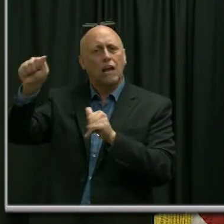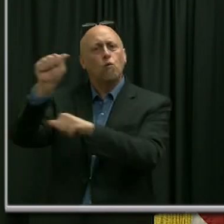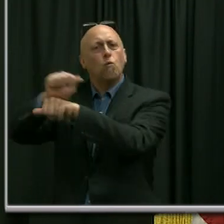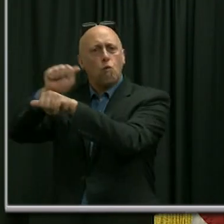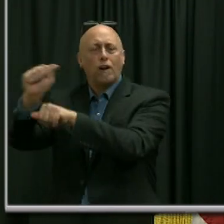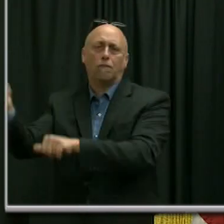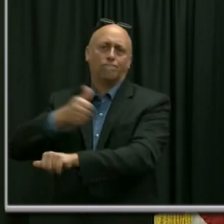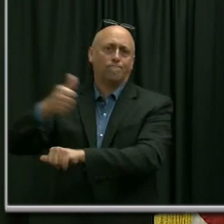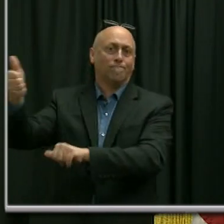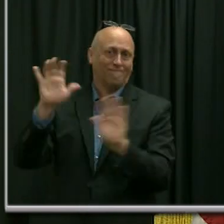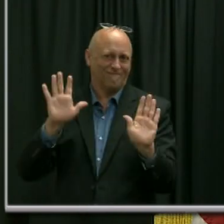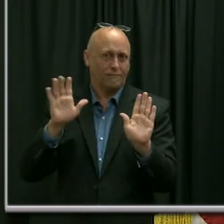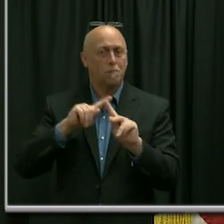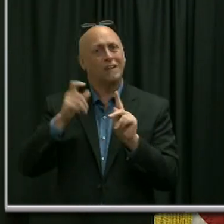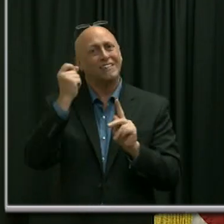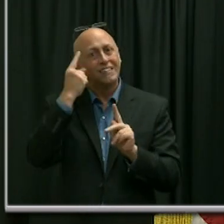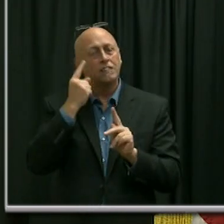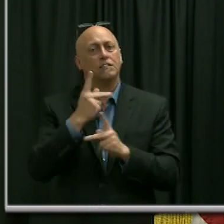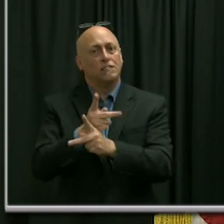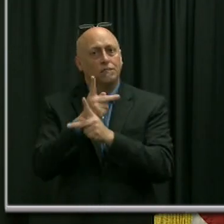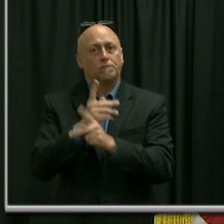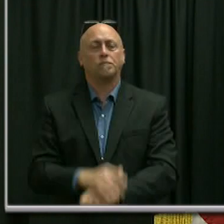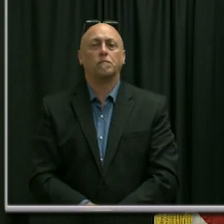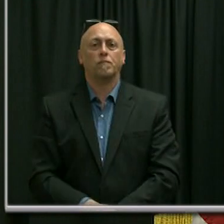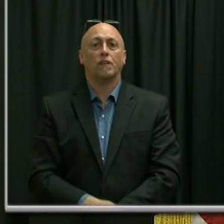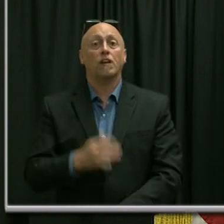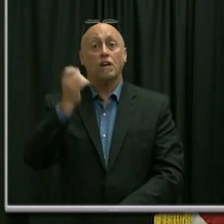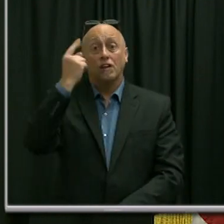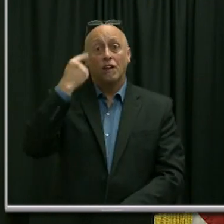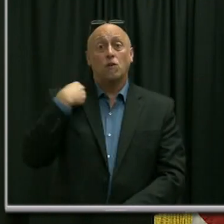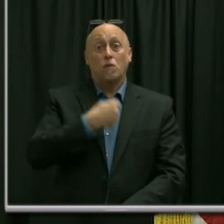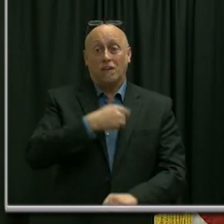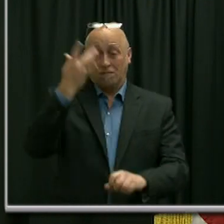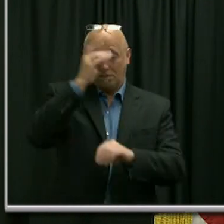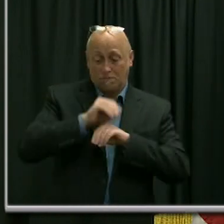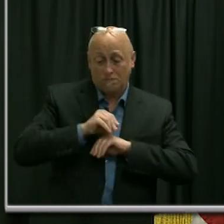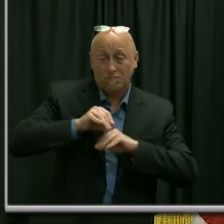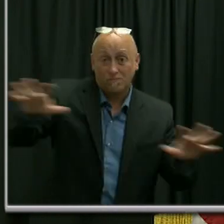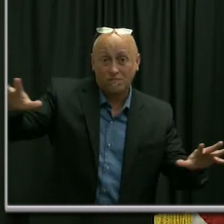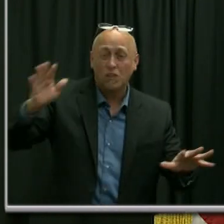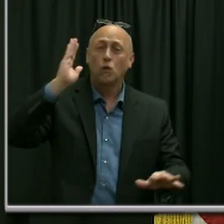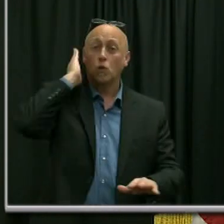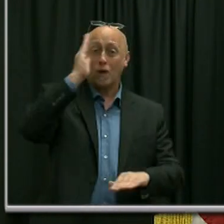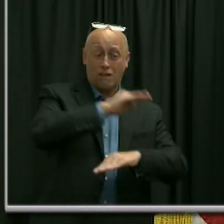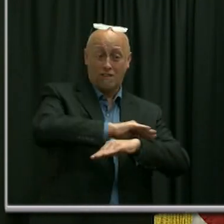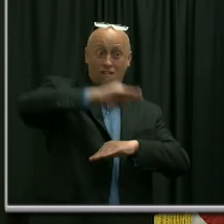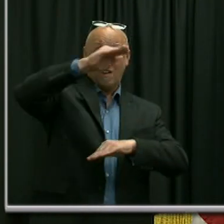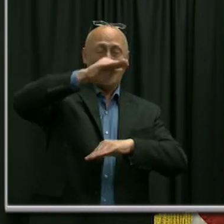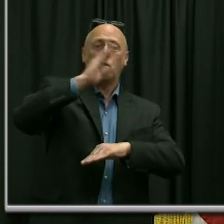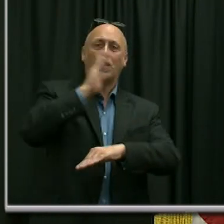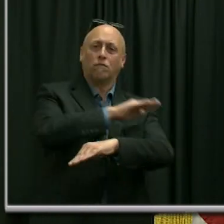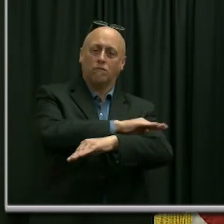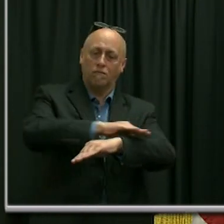BREAKS AHEAD OF OURS. AND IF WE DO THIS AND WE TAKE IT SERIOUSLY WE WILL LOWER THE